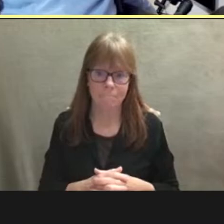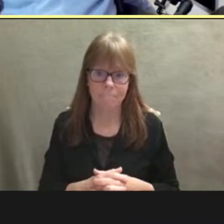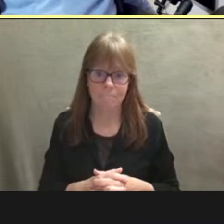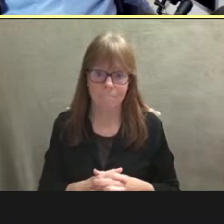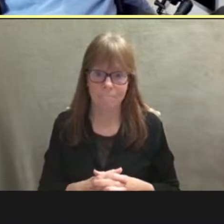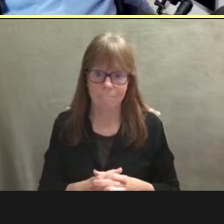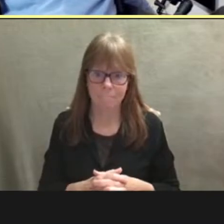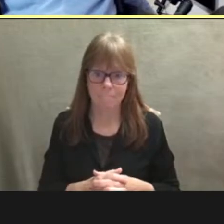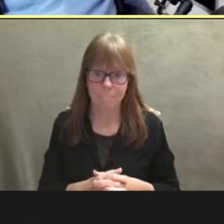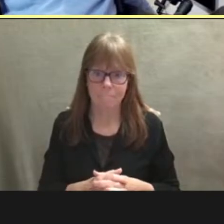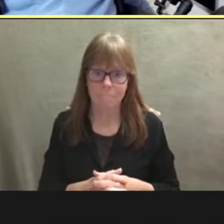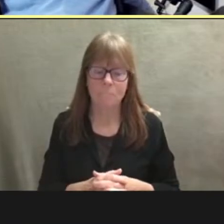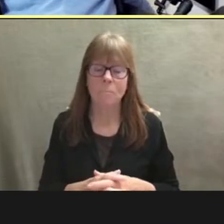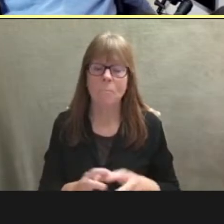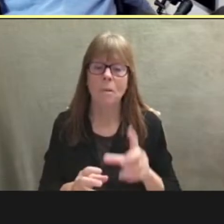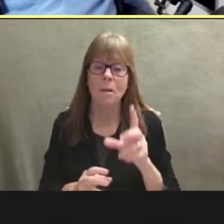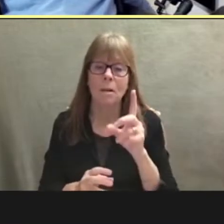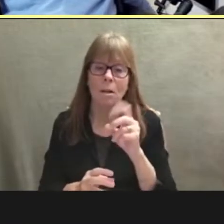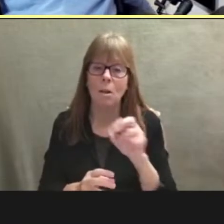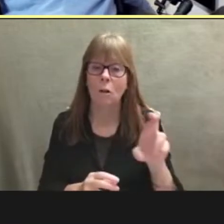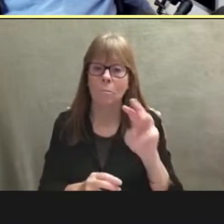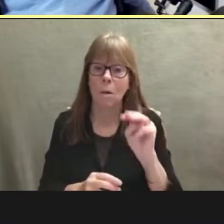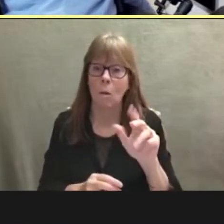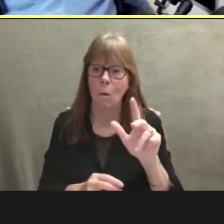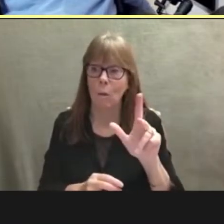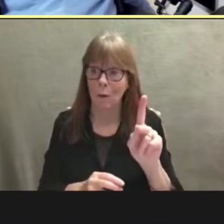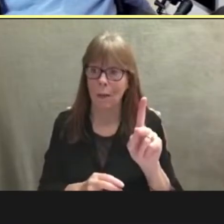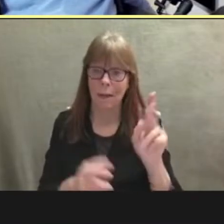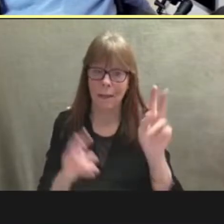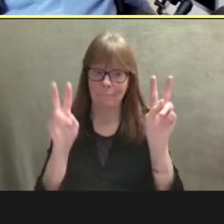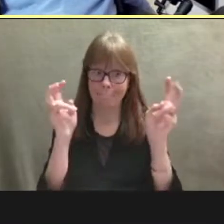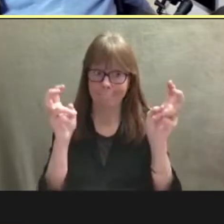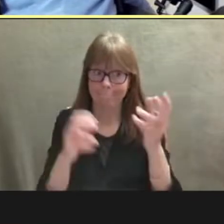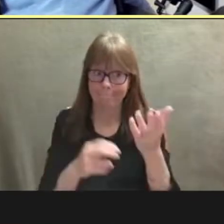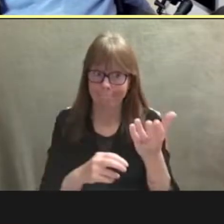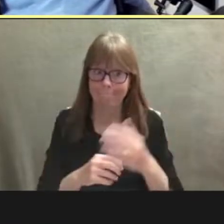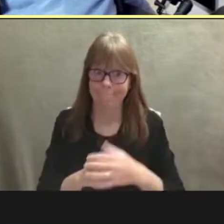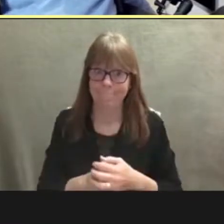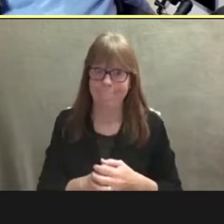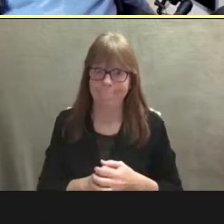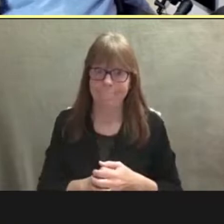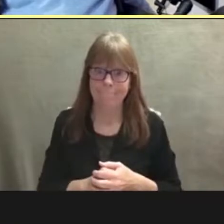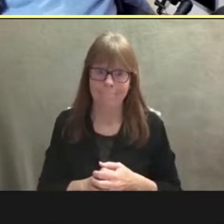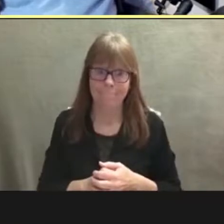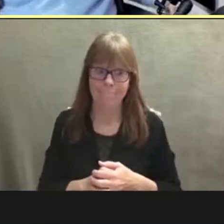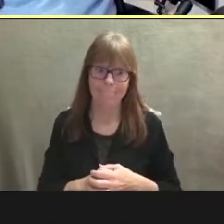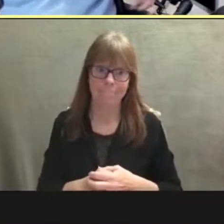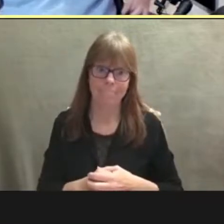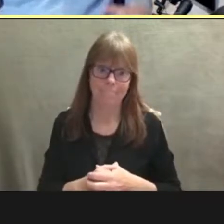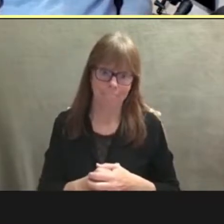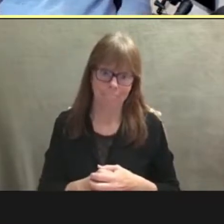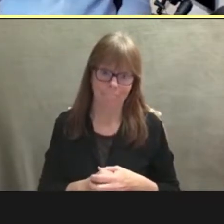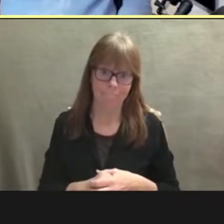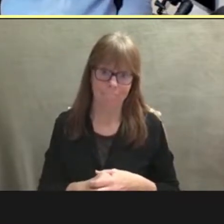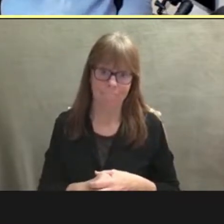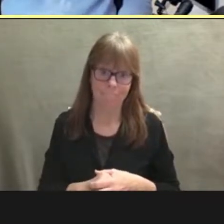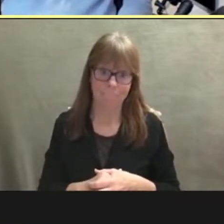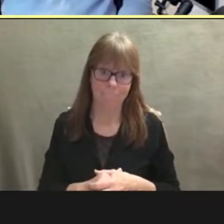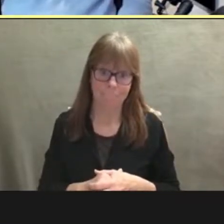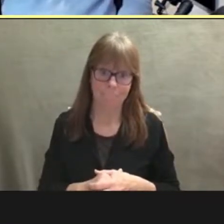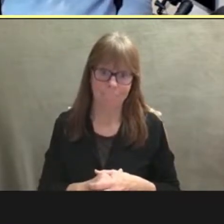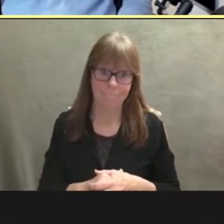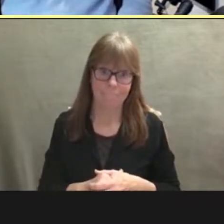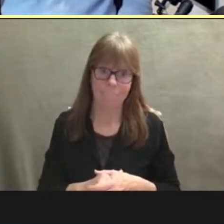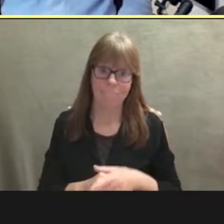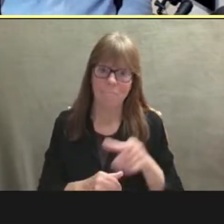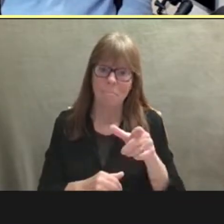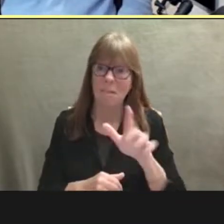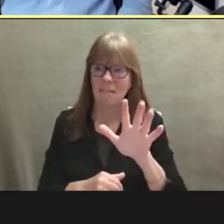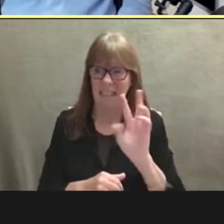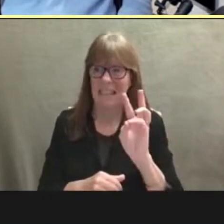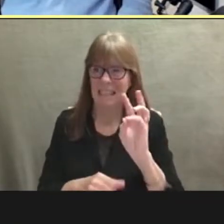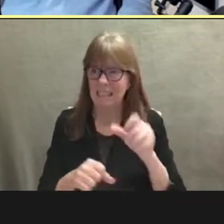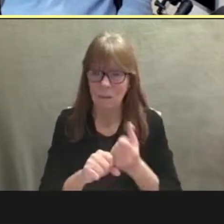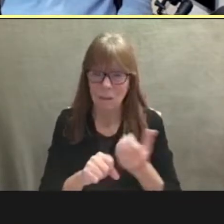The words of Dr. Martin Luther King. As said 56 years ago and they still remain true today.